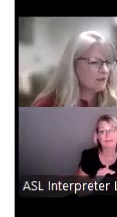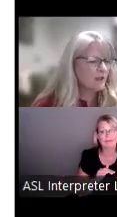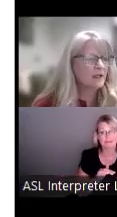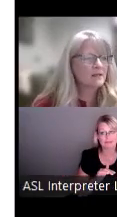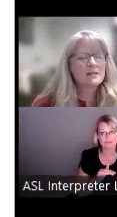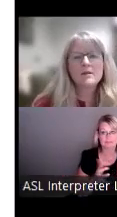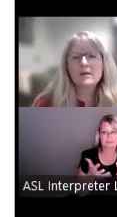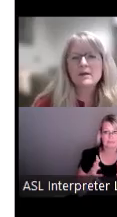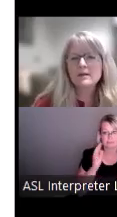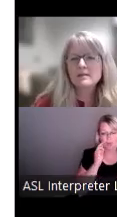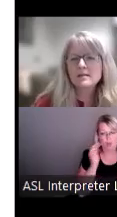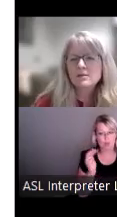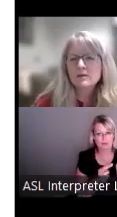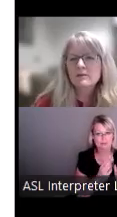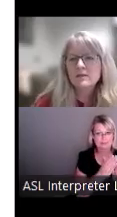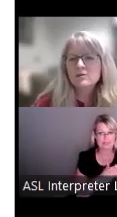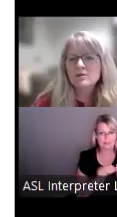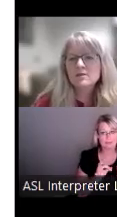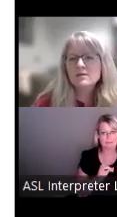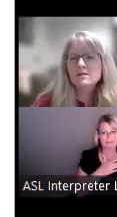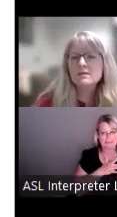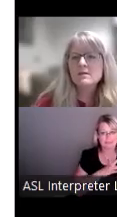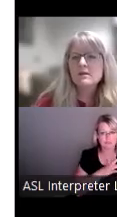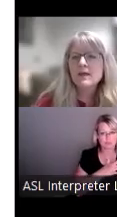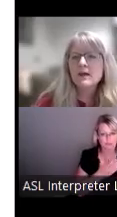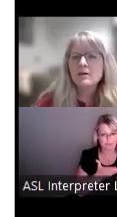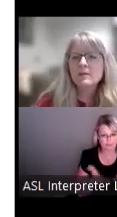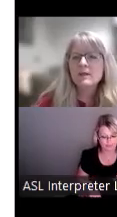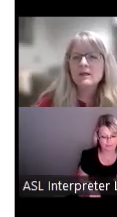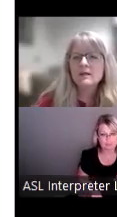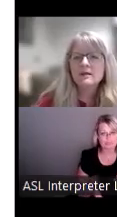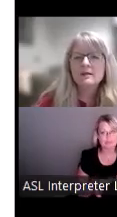of looking at some of the sensory features that would be